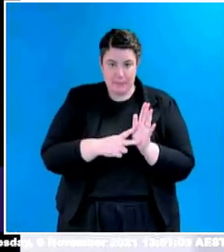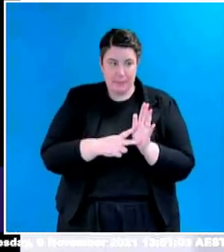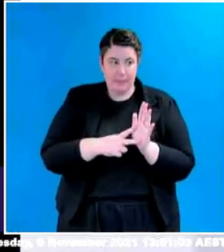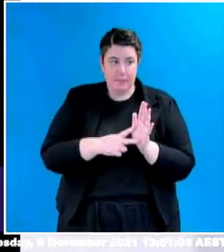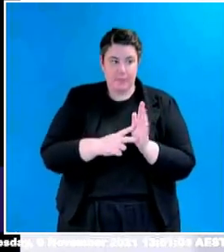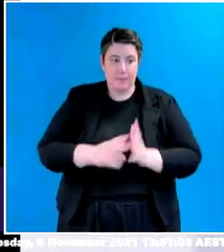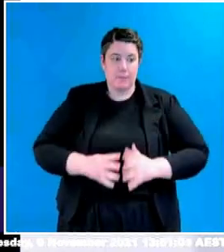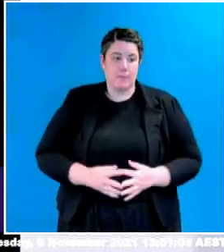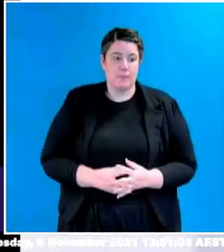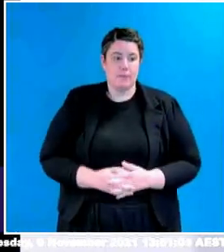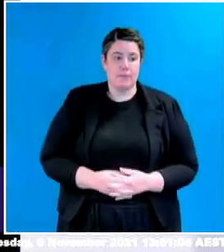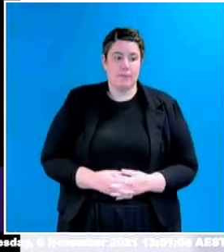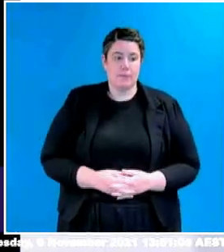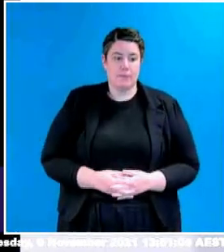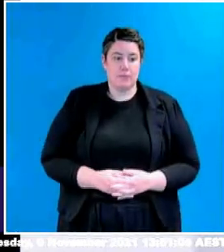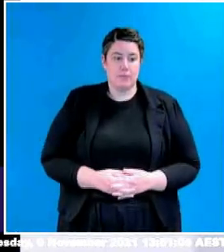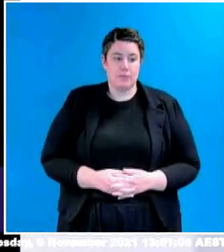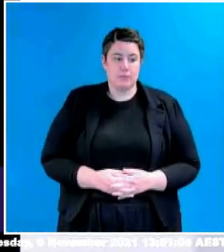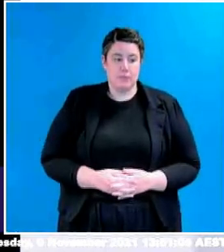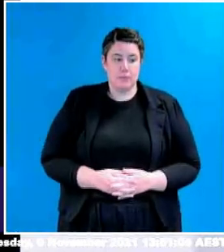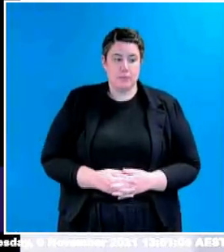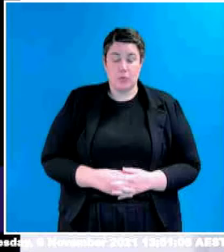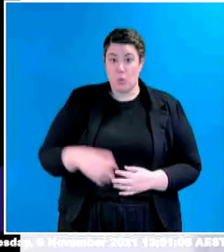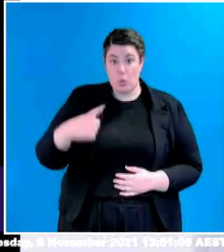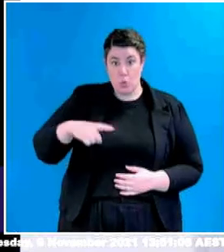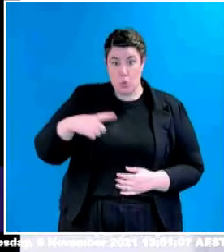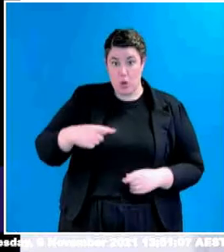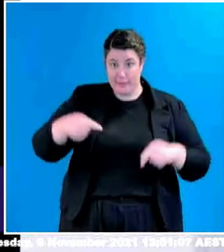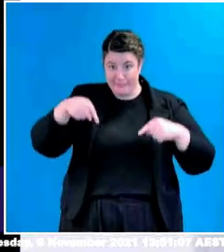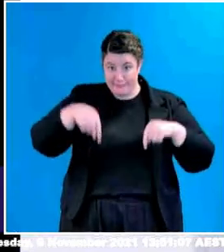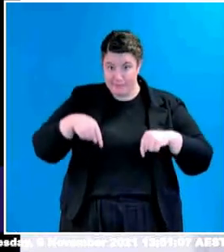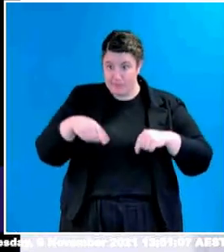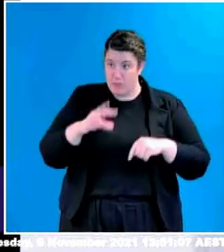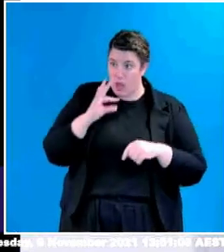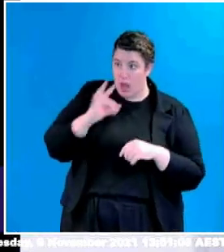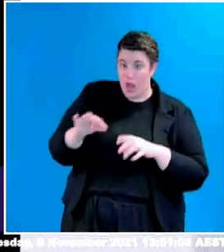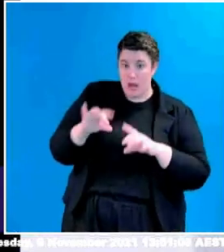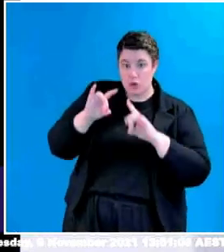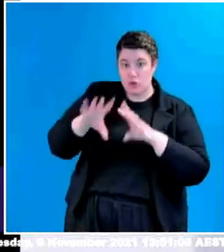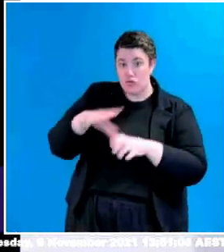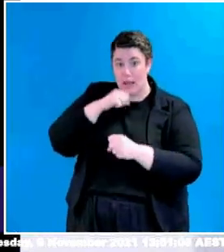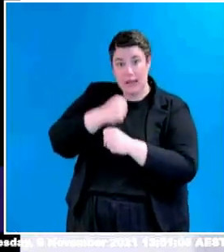The purpose of this panel is to ask the Commonwealth representatives some